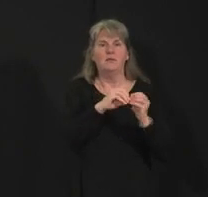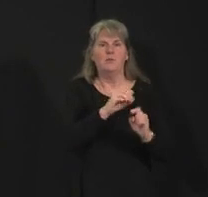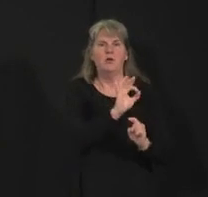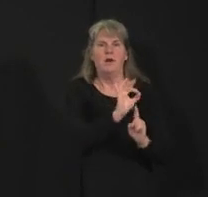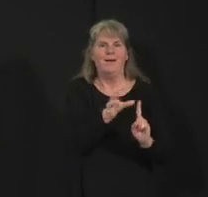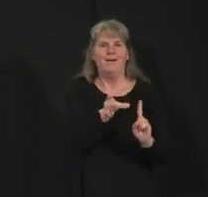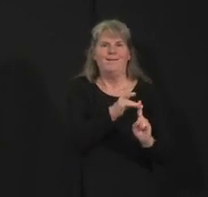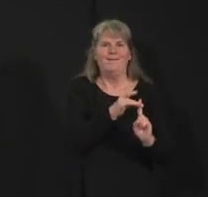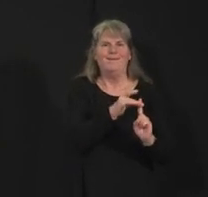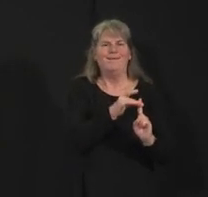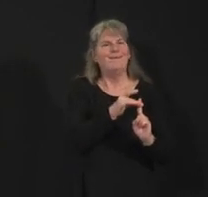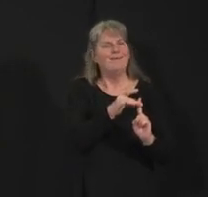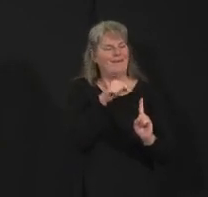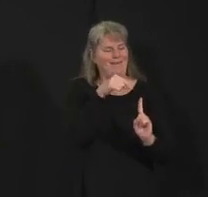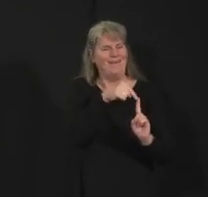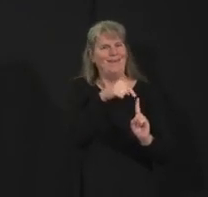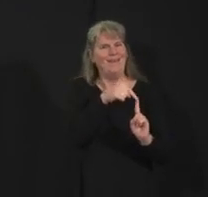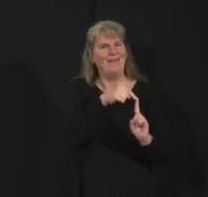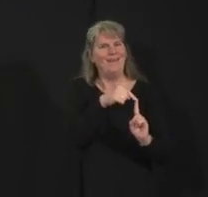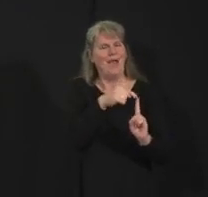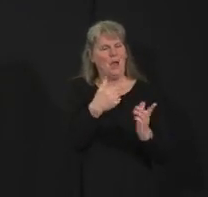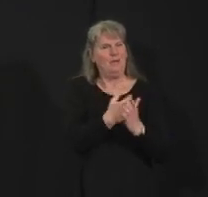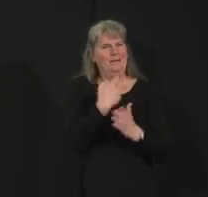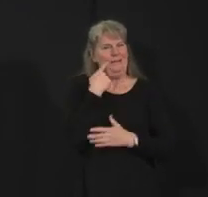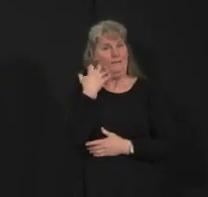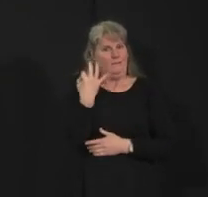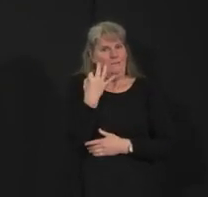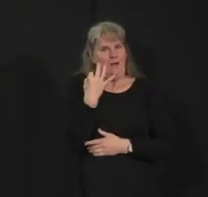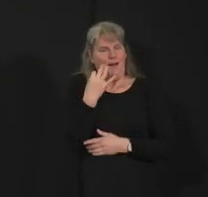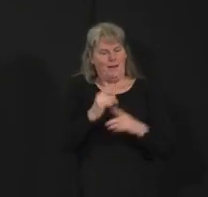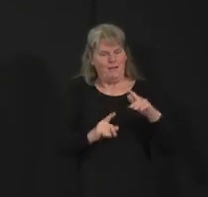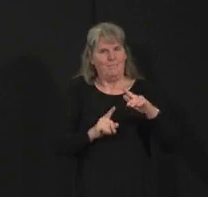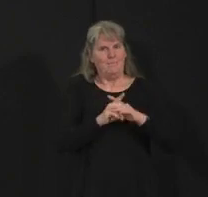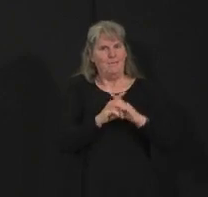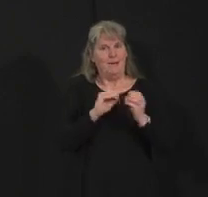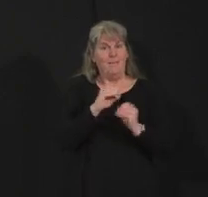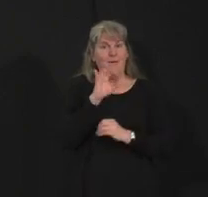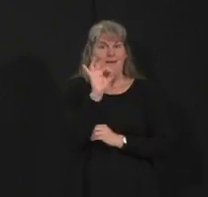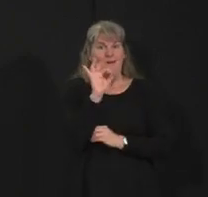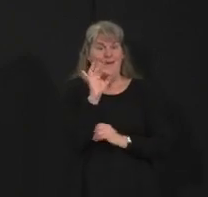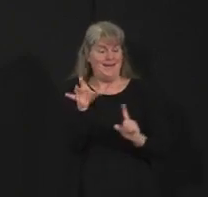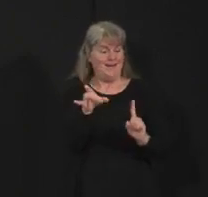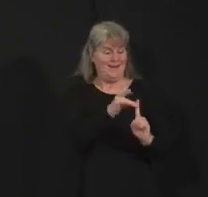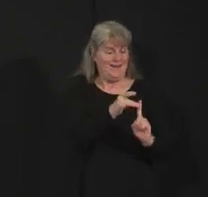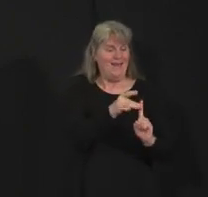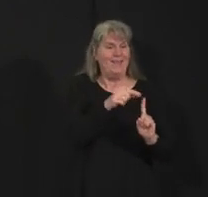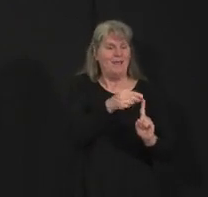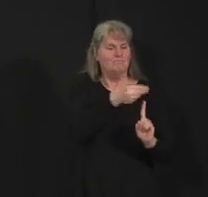number 9 investigation, that was our new case from Friday.